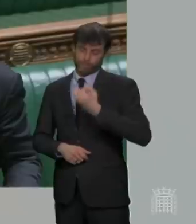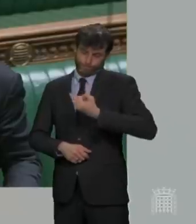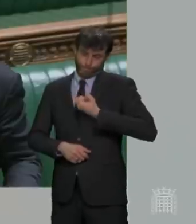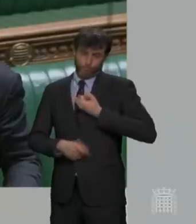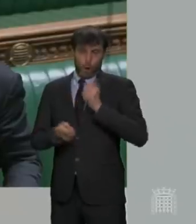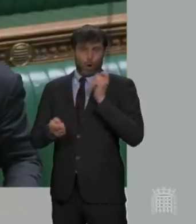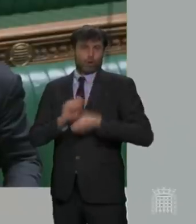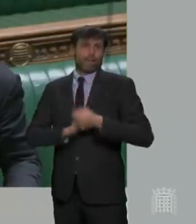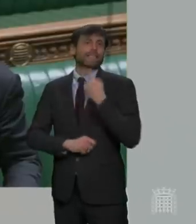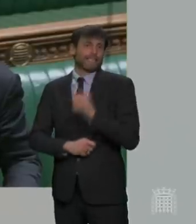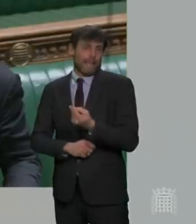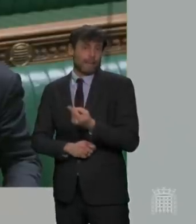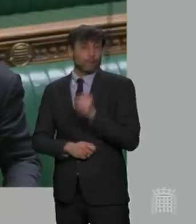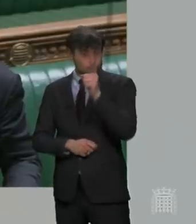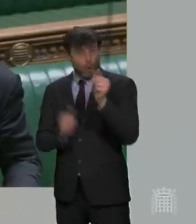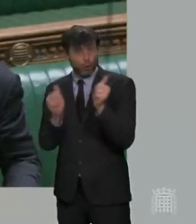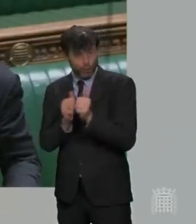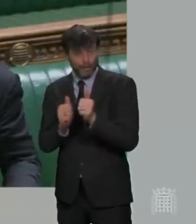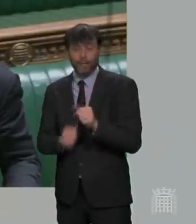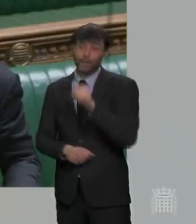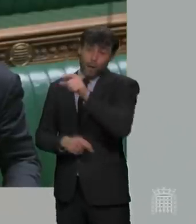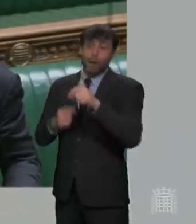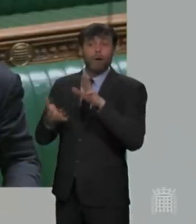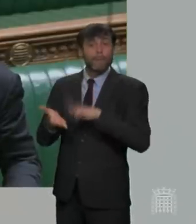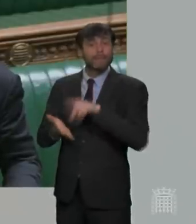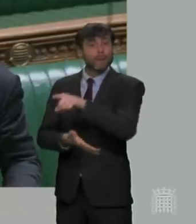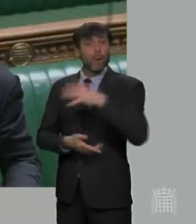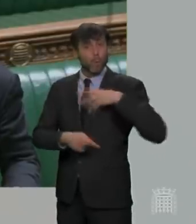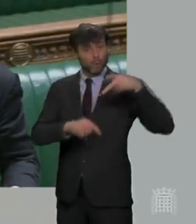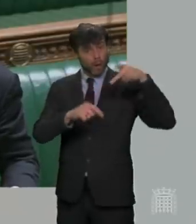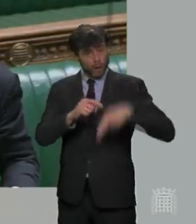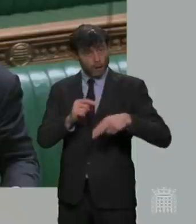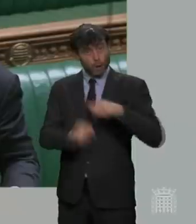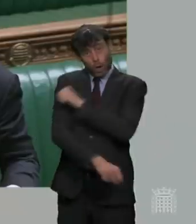do you agree that if the Prime Minister wants to cut nurses’ pay, he should have the courage of his